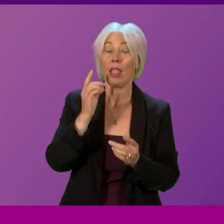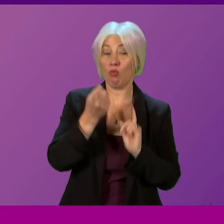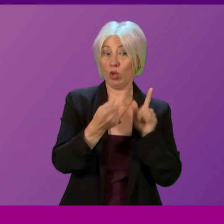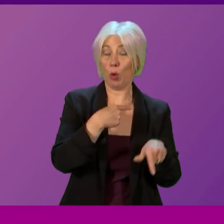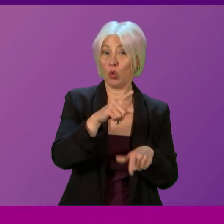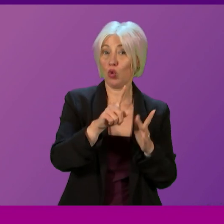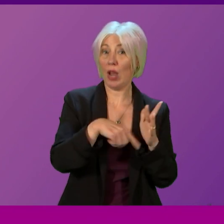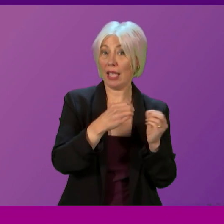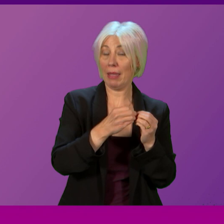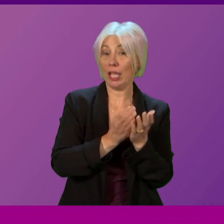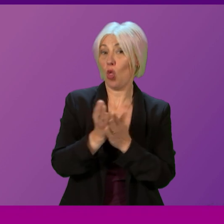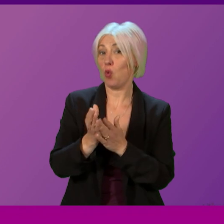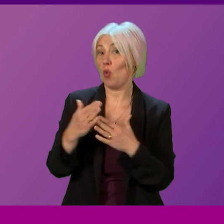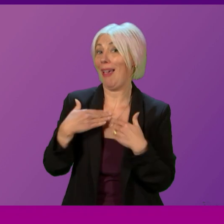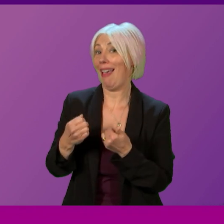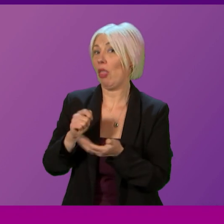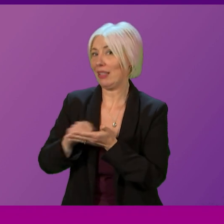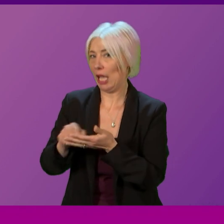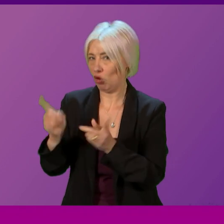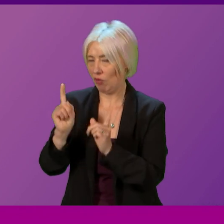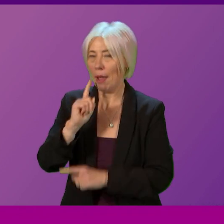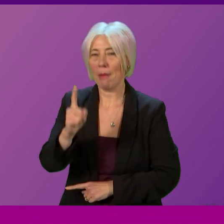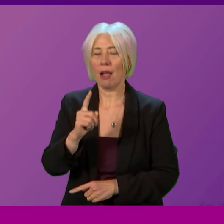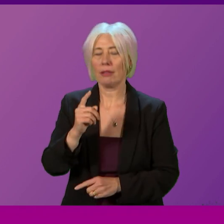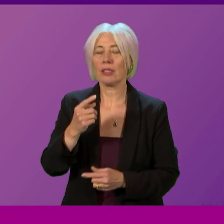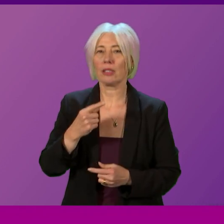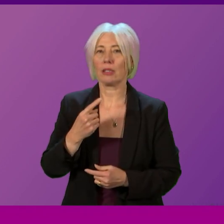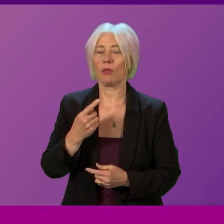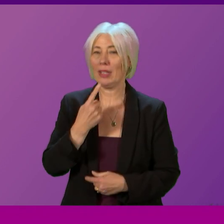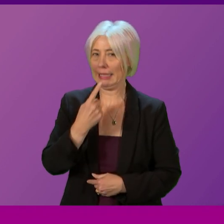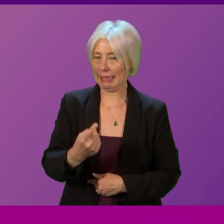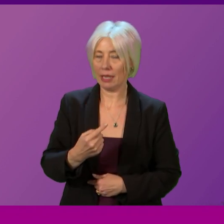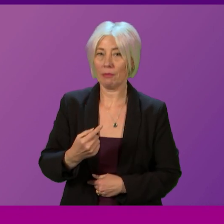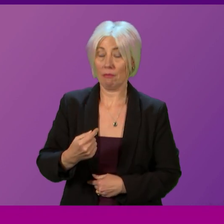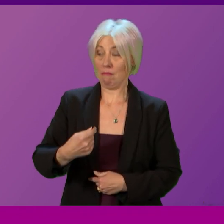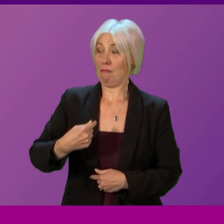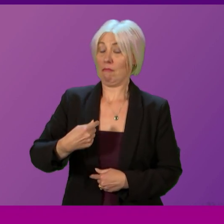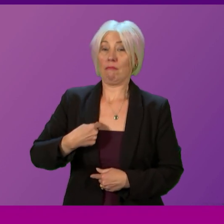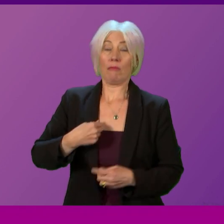I will say one thing finally, as the person who is responsible for all the decisions that